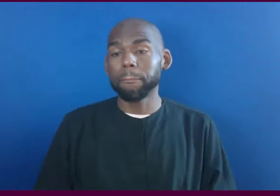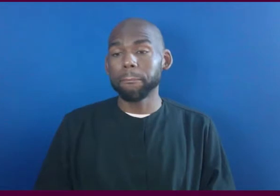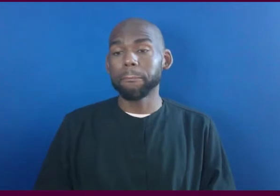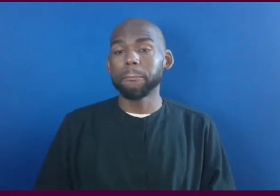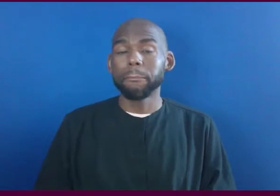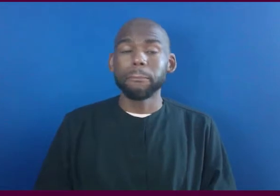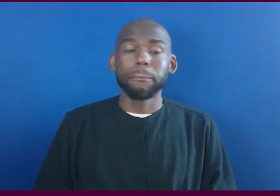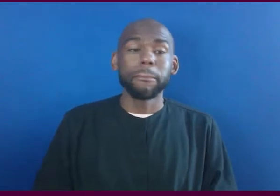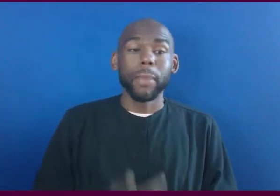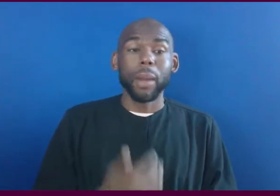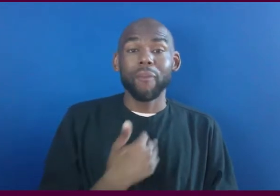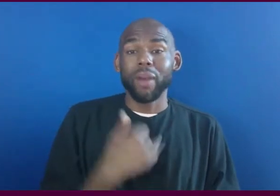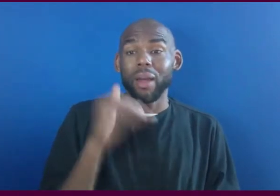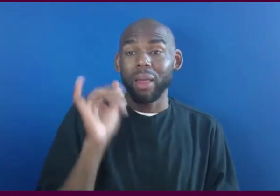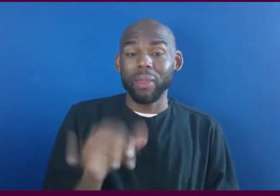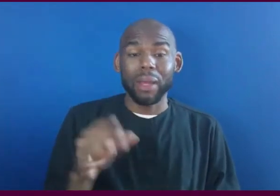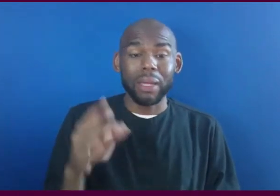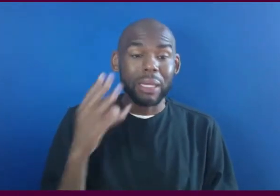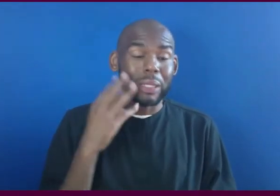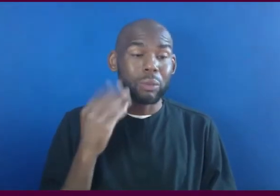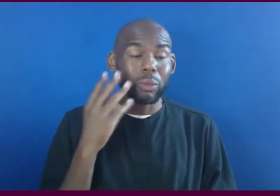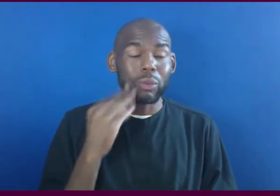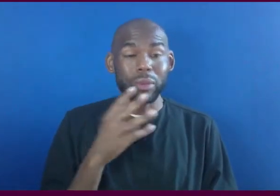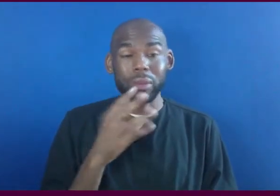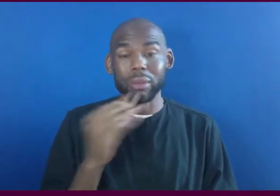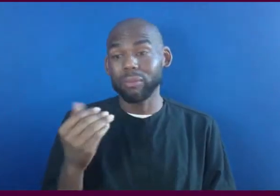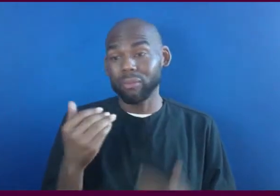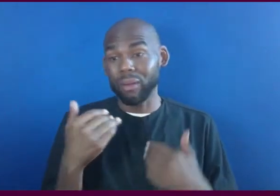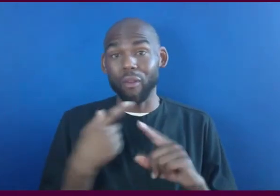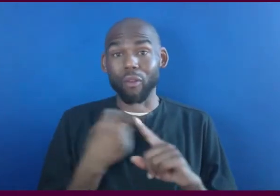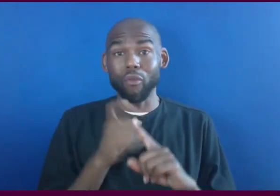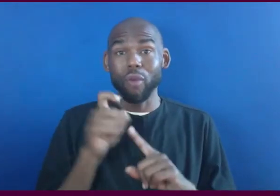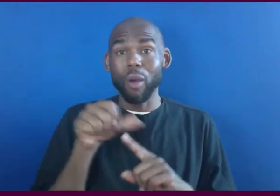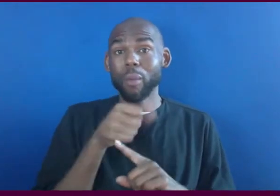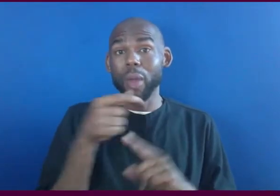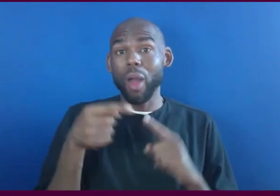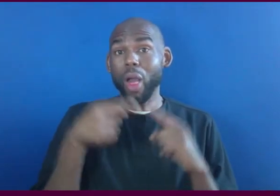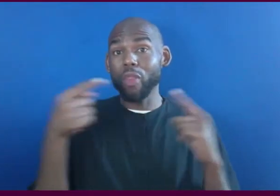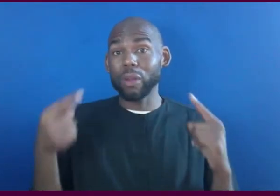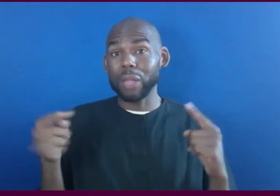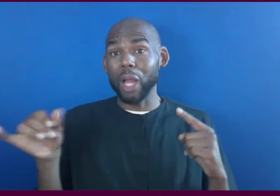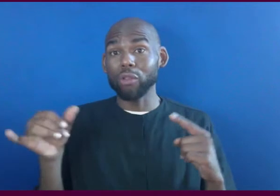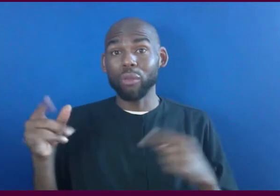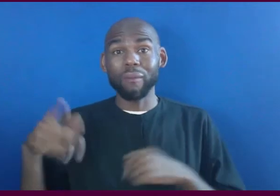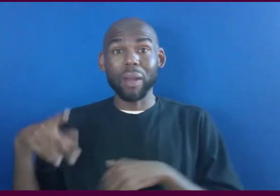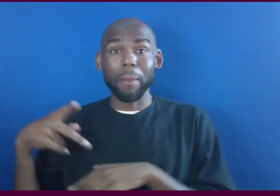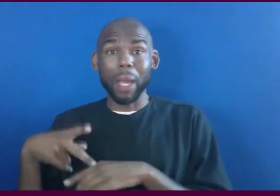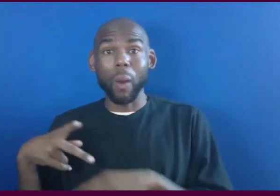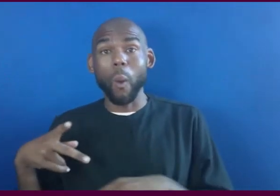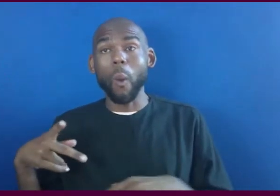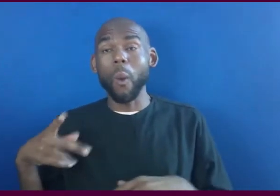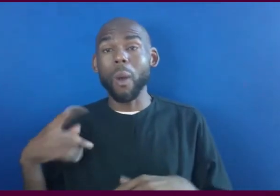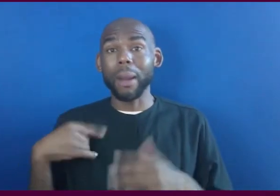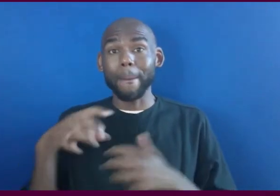And so I've had that experience and I've had that experience from the other side too, being Filipino and being mixed.